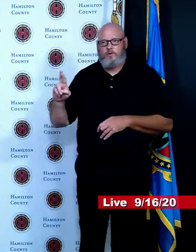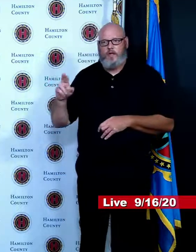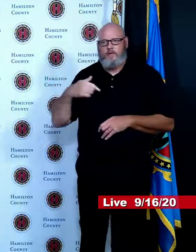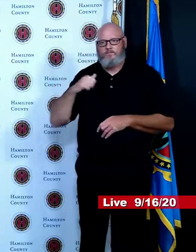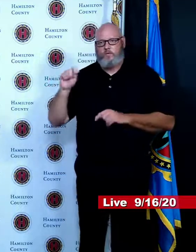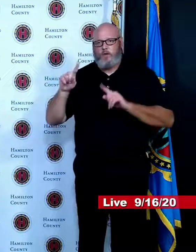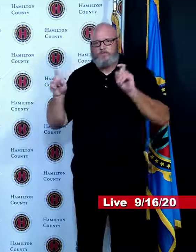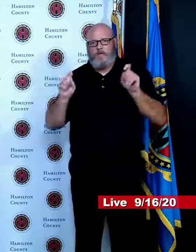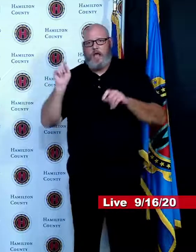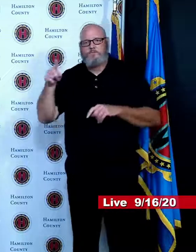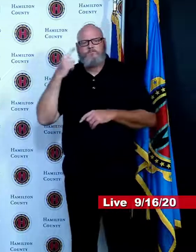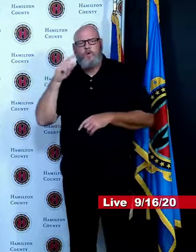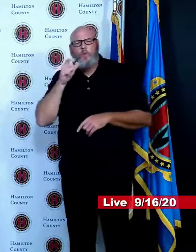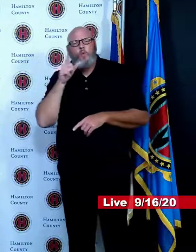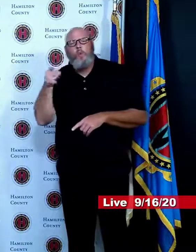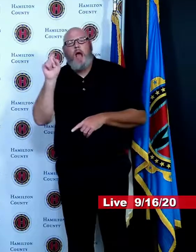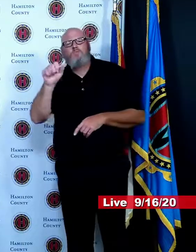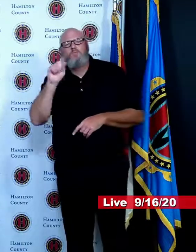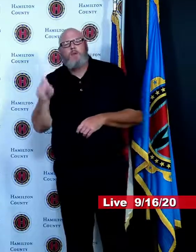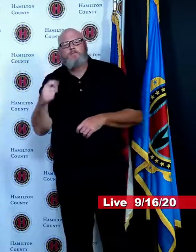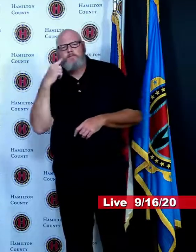be directed to